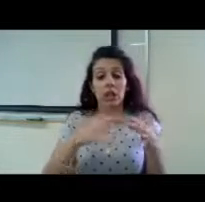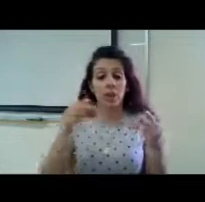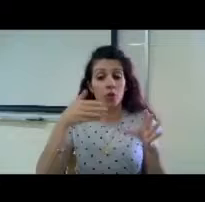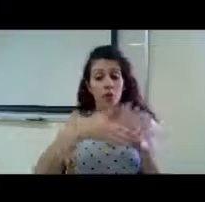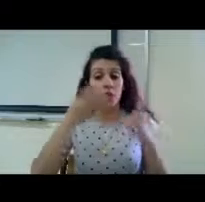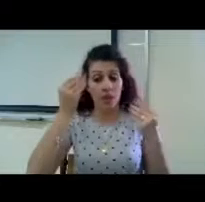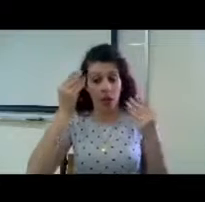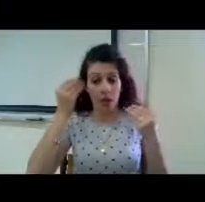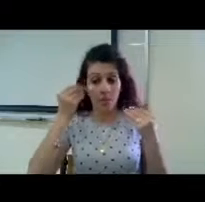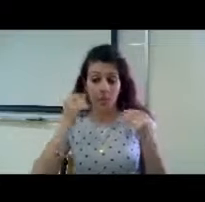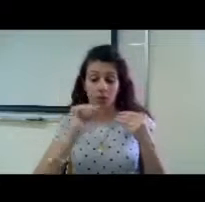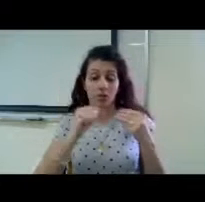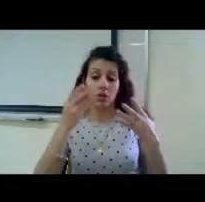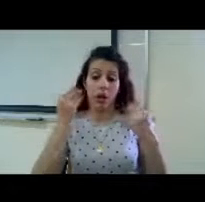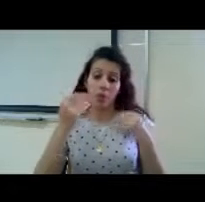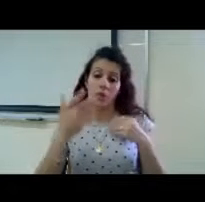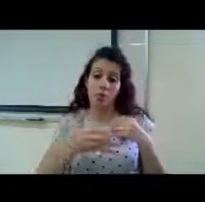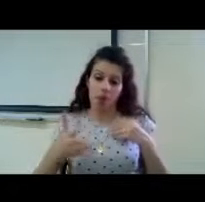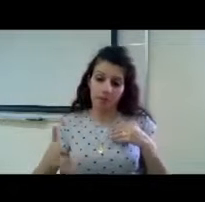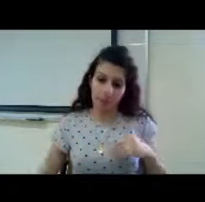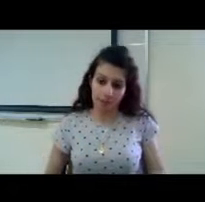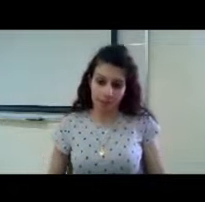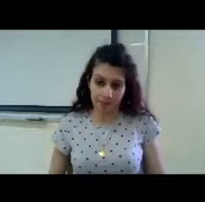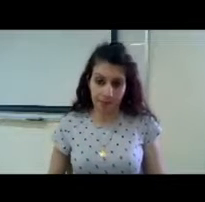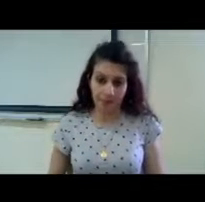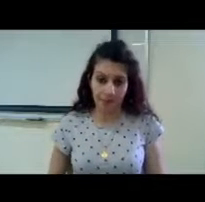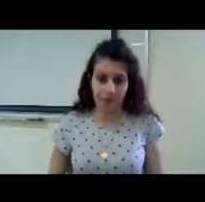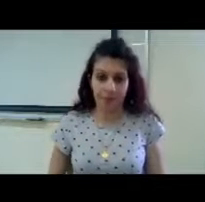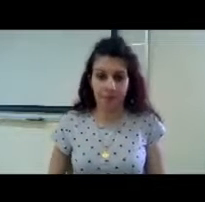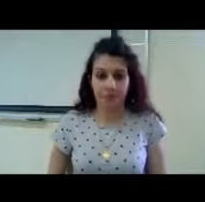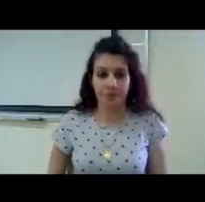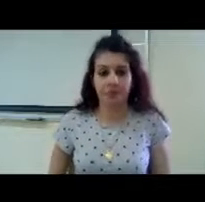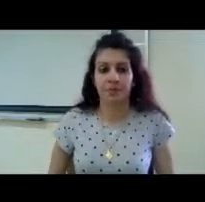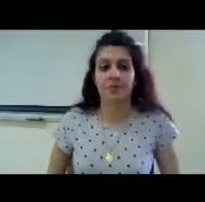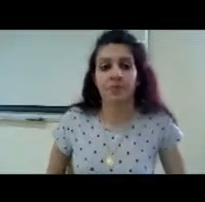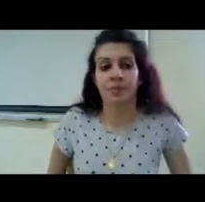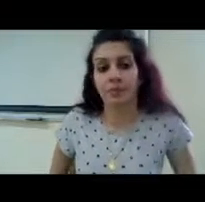at this point time has been the awareness about kovat 19 and how to keep